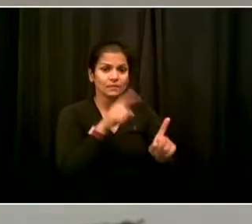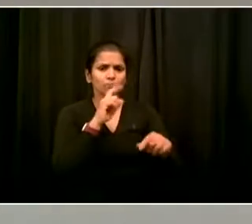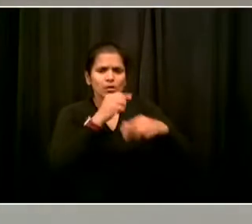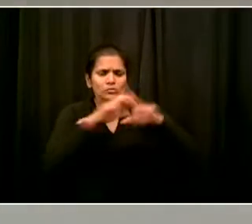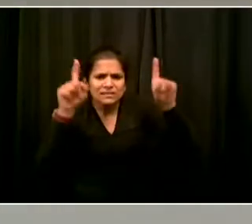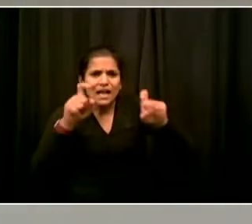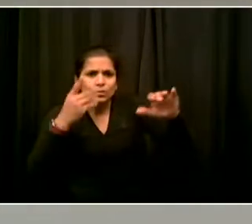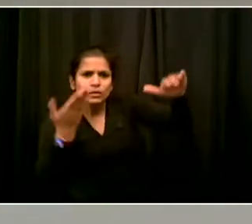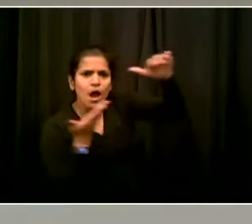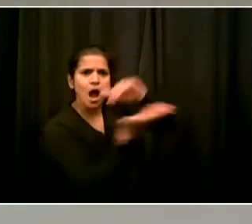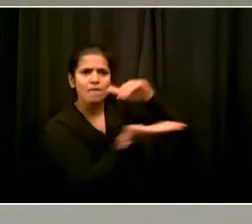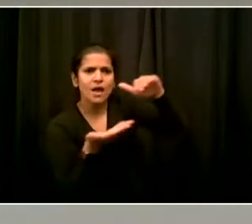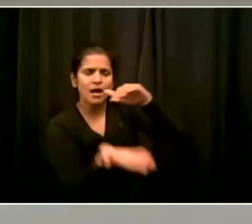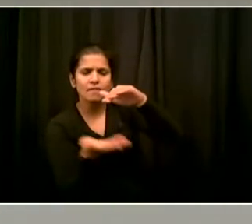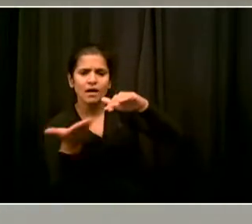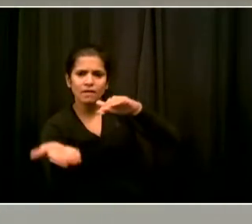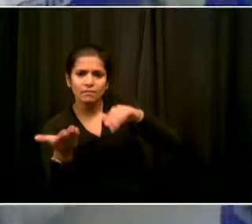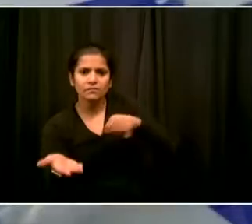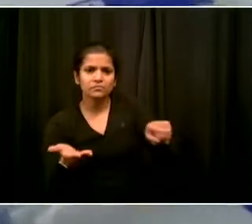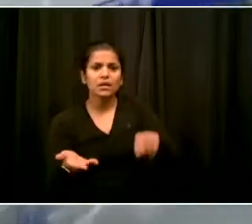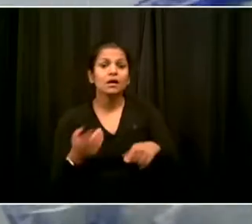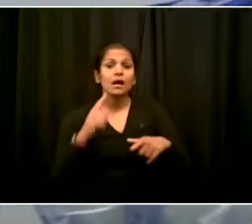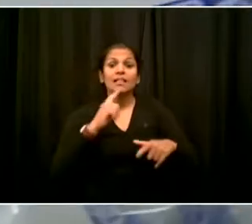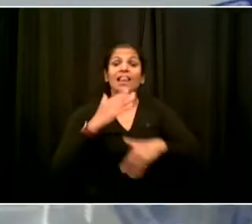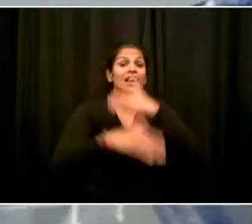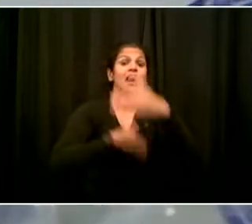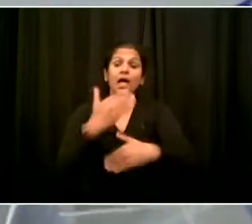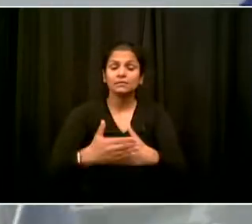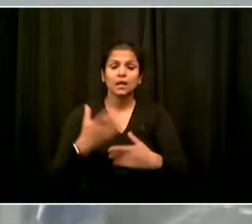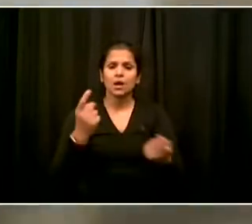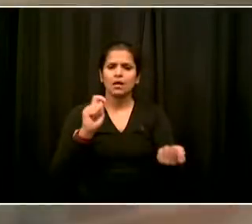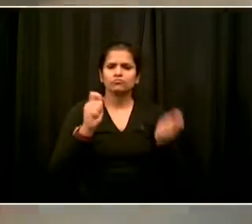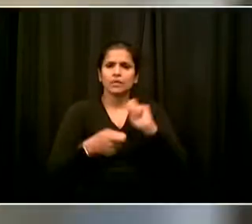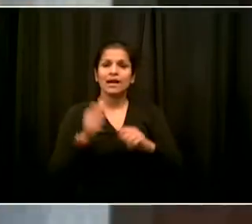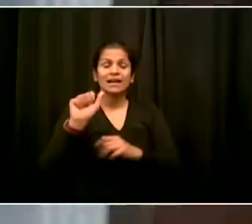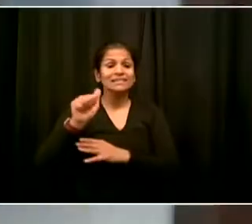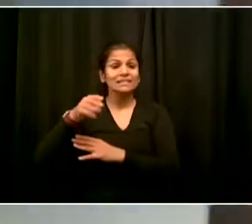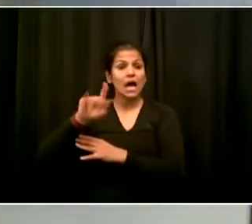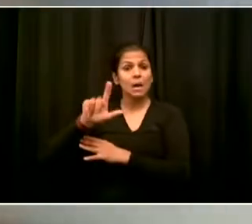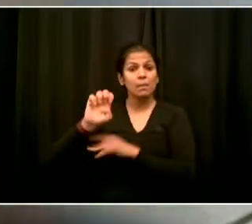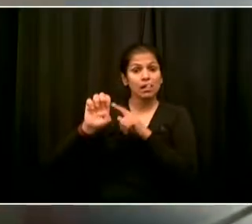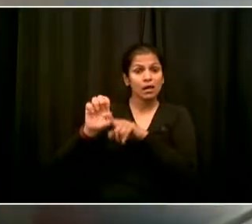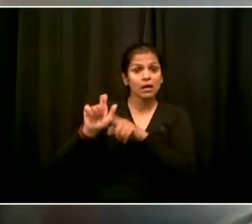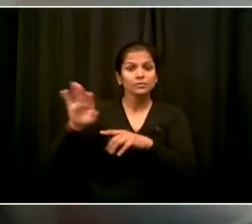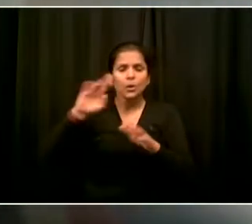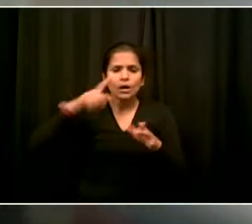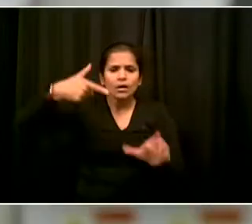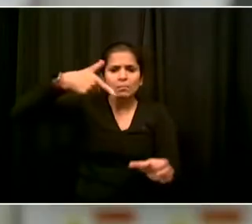REMO THAN 10,000 SAMPLES A DAY GO THROUGH. THE VIRUS NEEDS TO BE